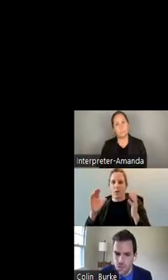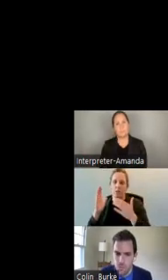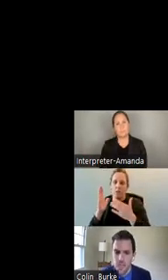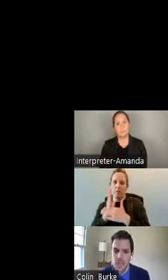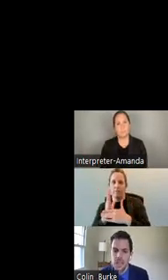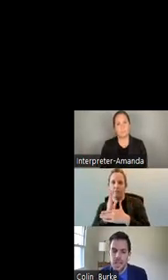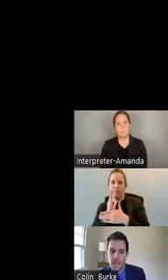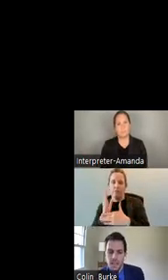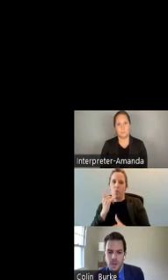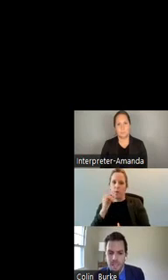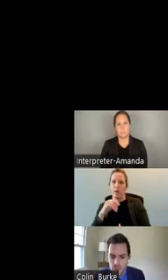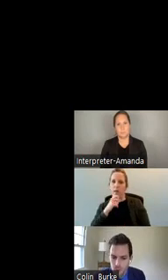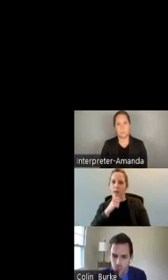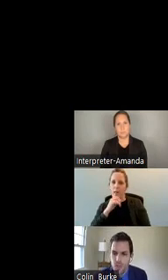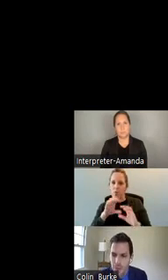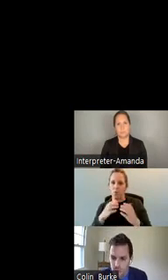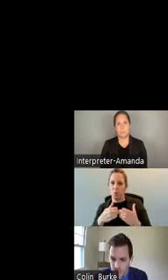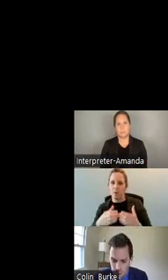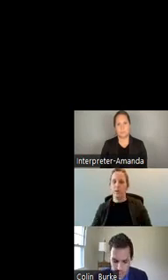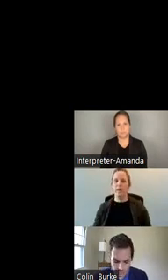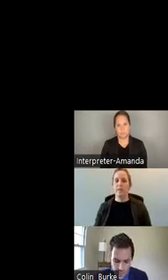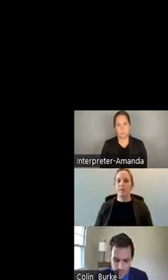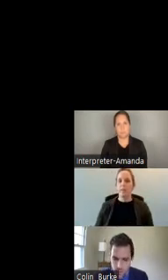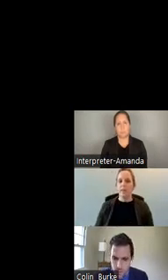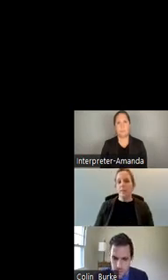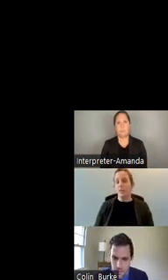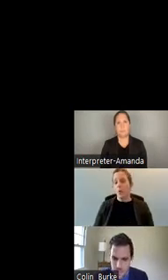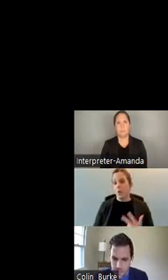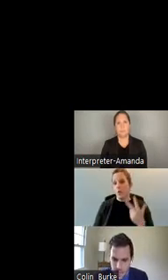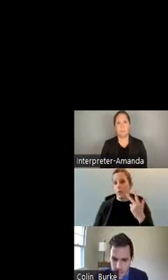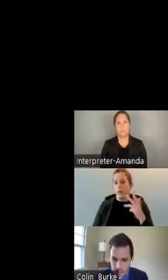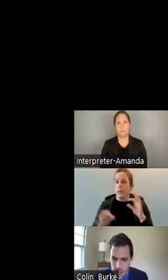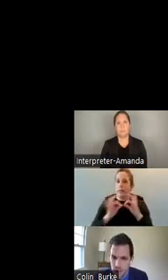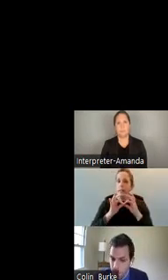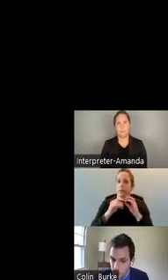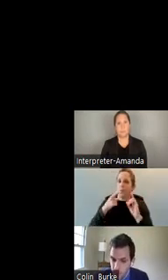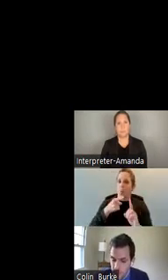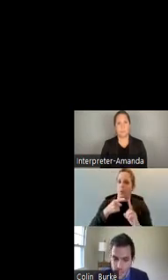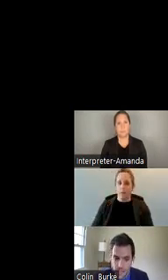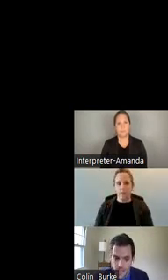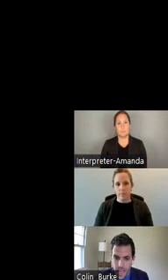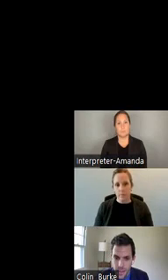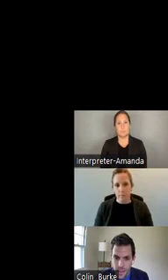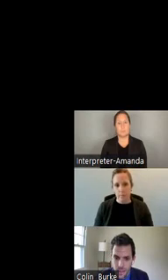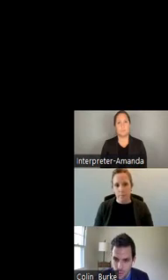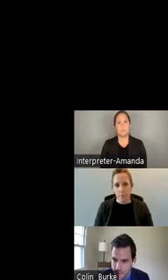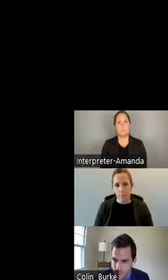age group so I think there's three major takeaways from these findings the first is that the rates of